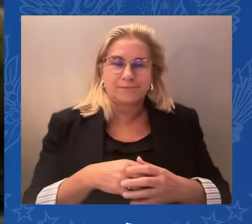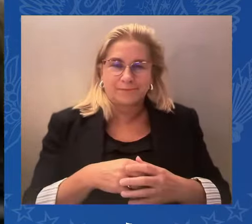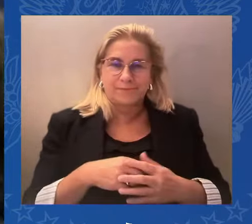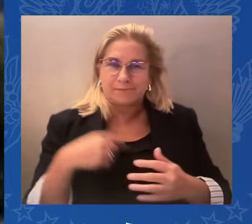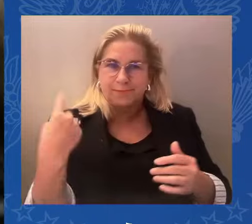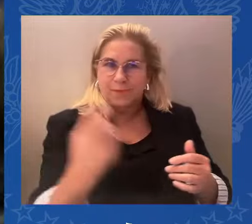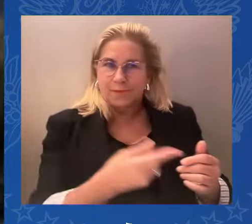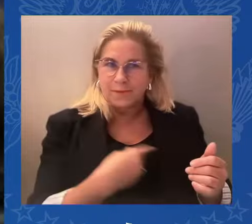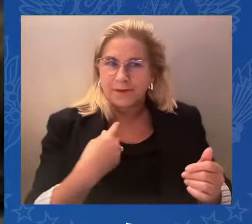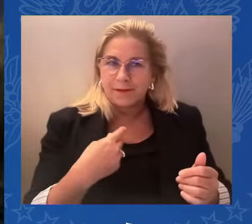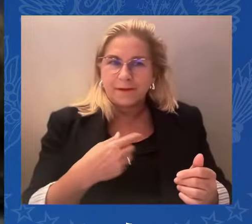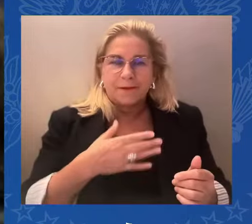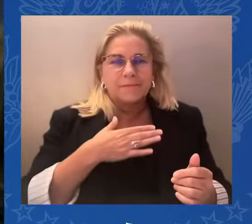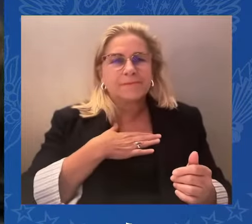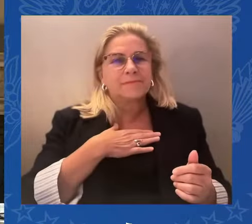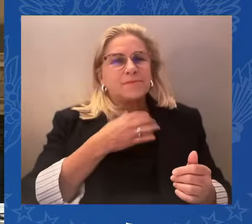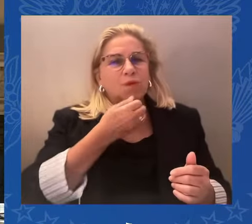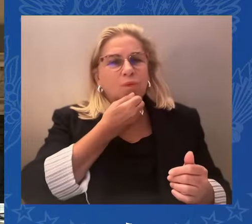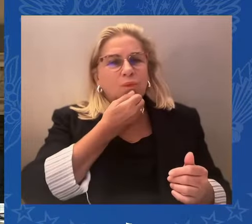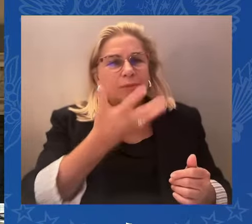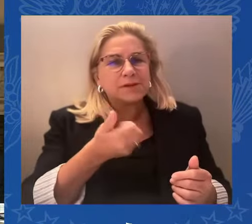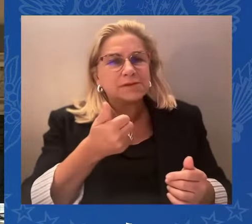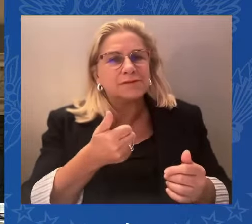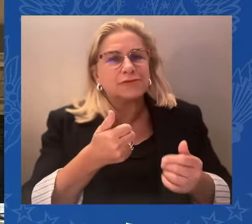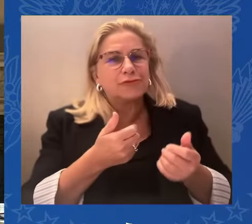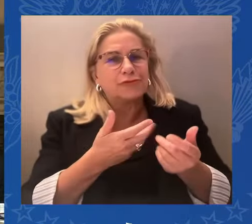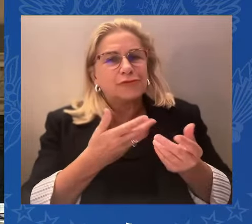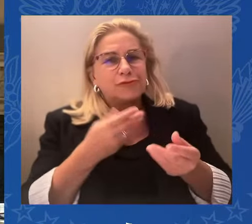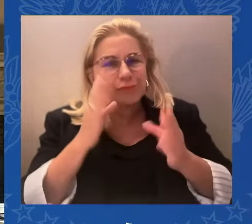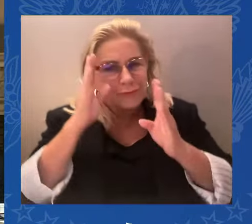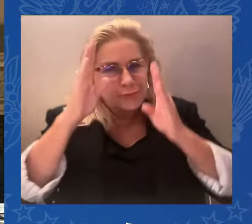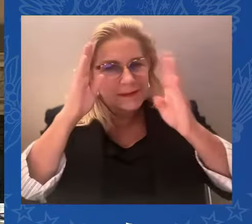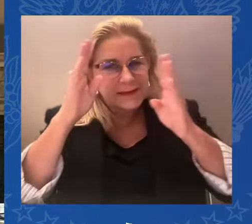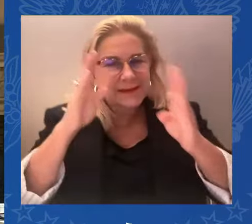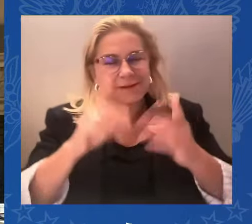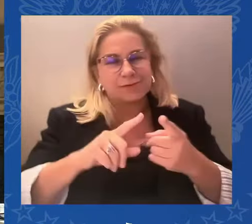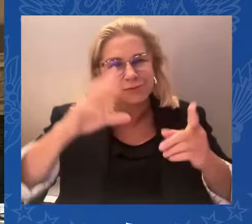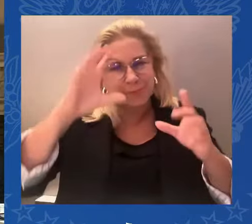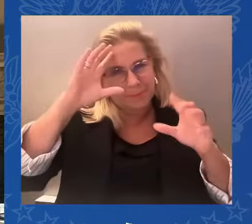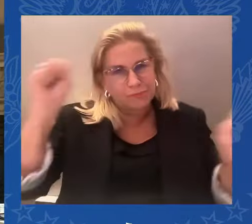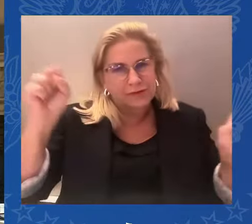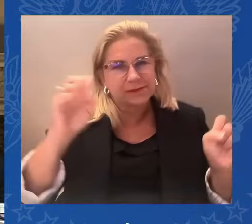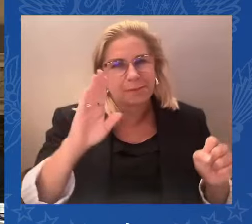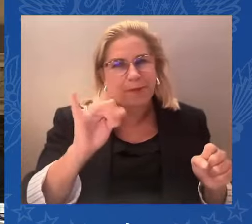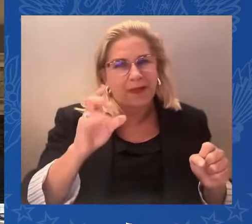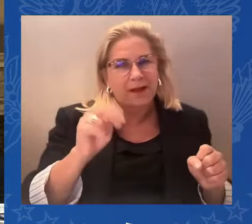and all friends present here. In 2025, we will be happy